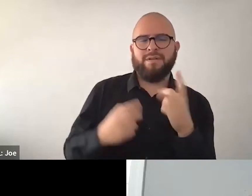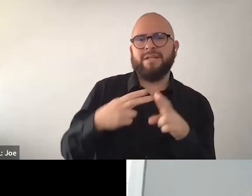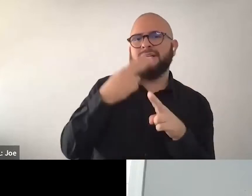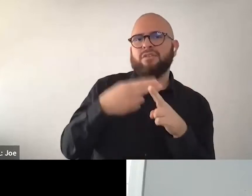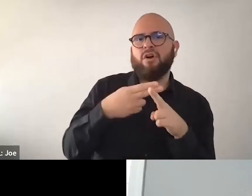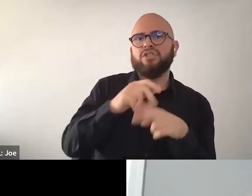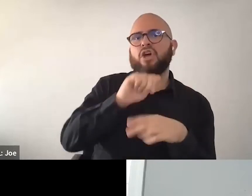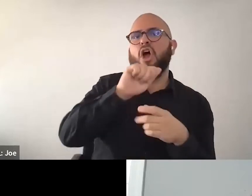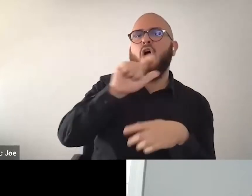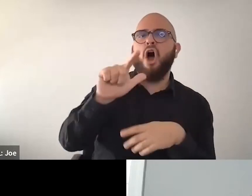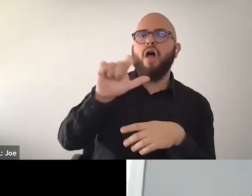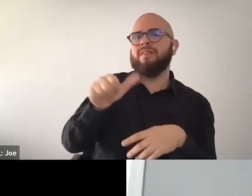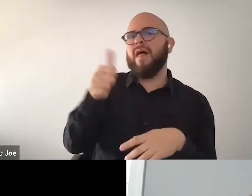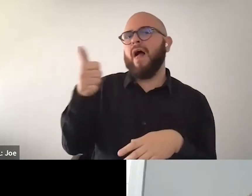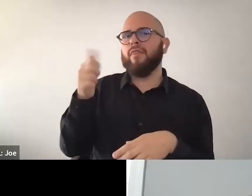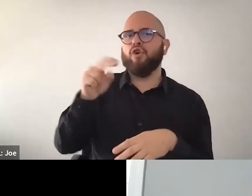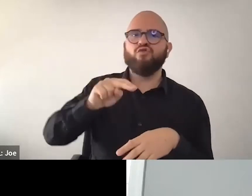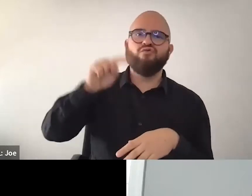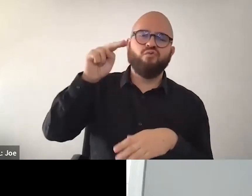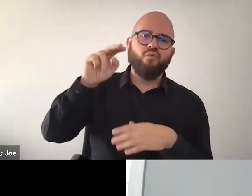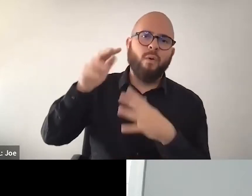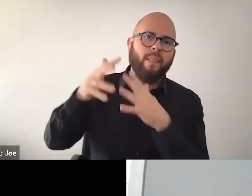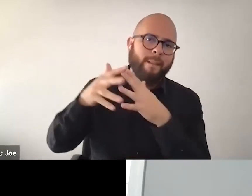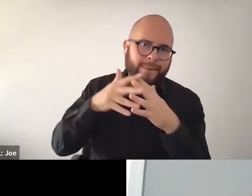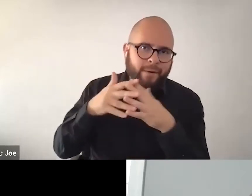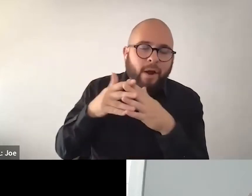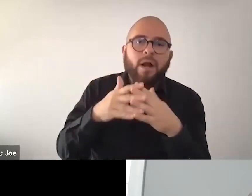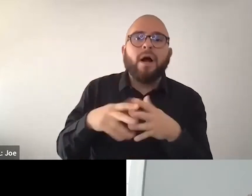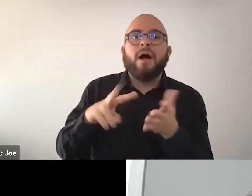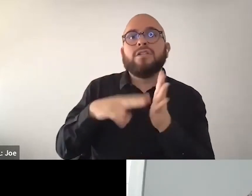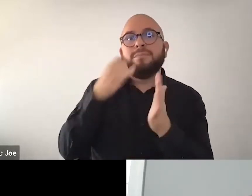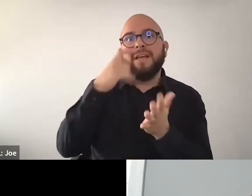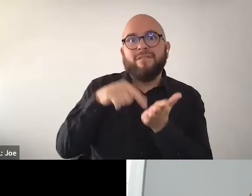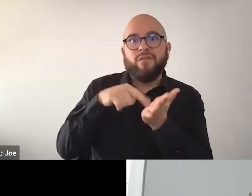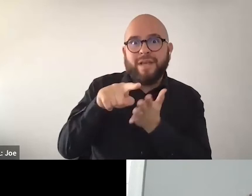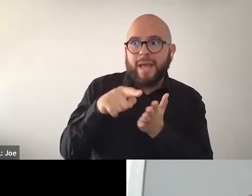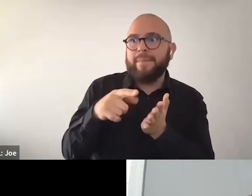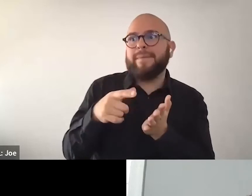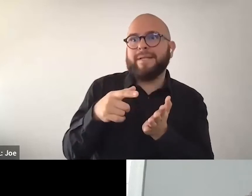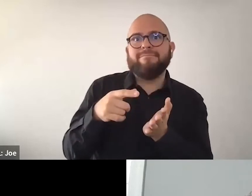So when you do get a payment it could be running in any one of those three or a combination